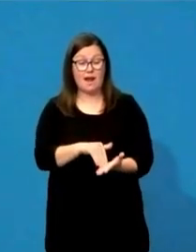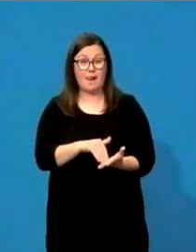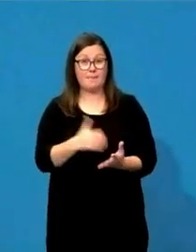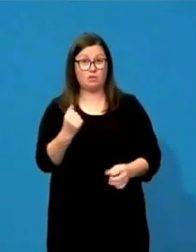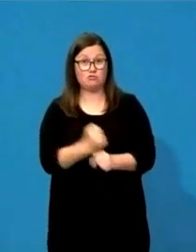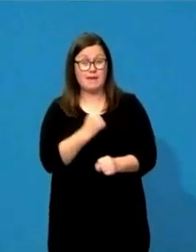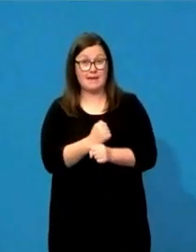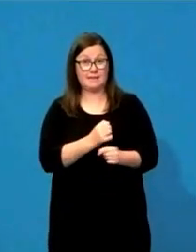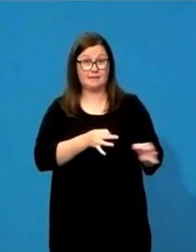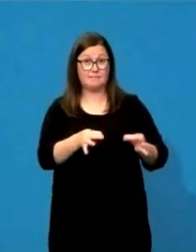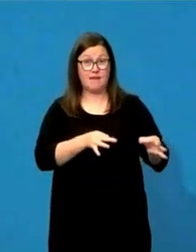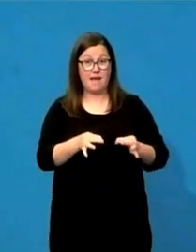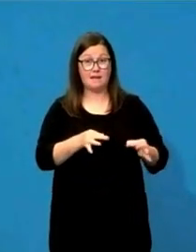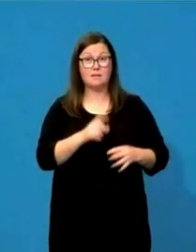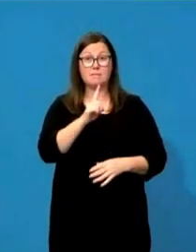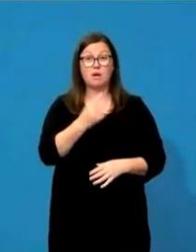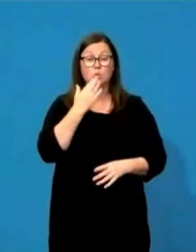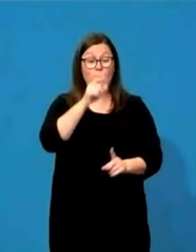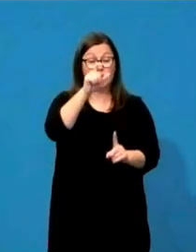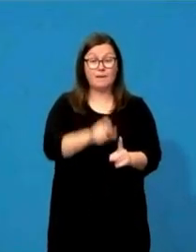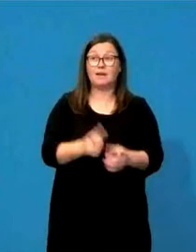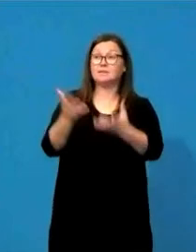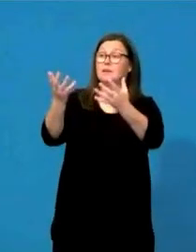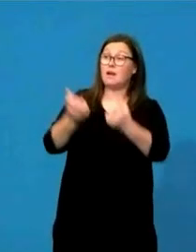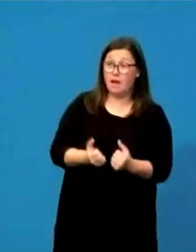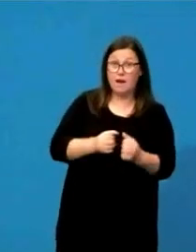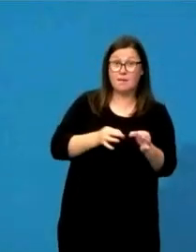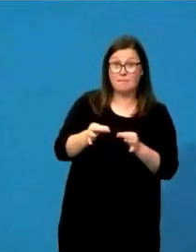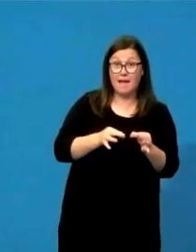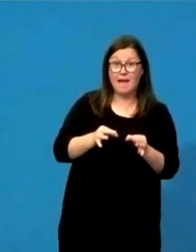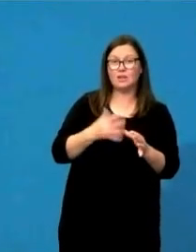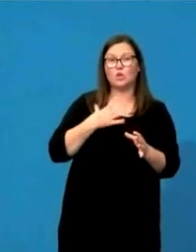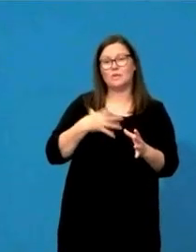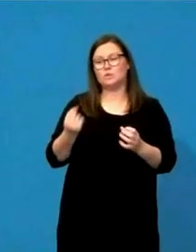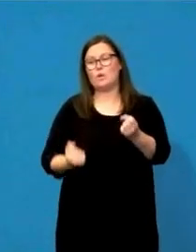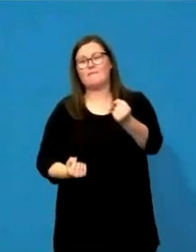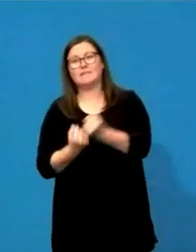people have plans, the support coordinator and specialised support coordinator roles in